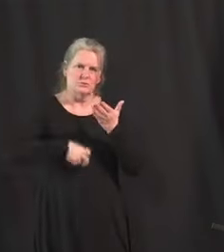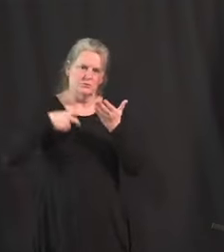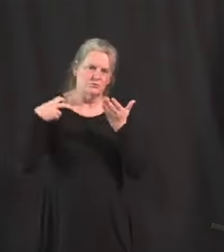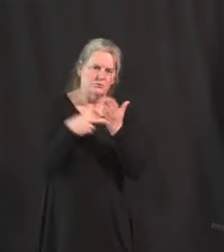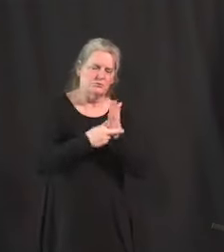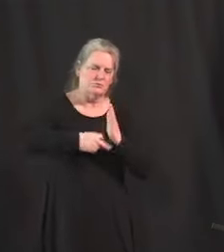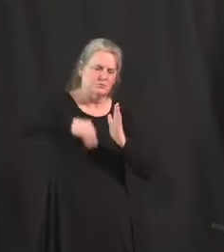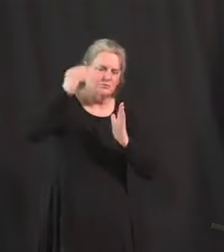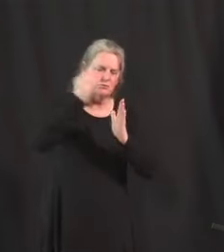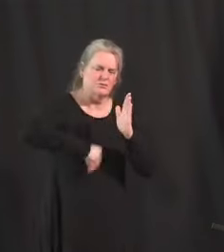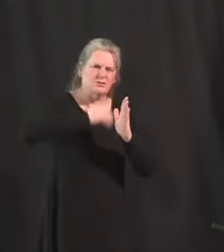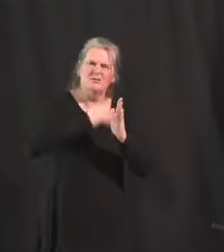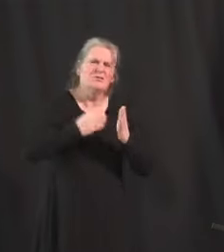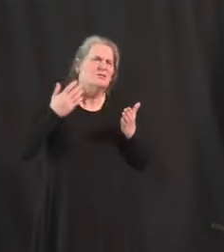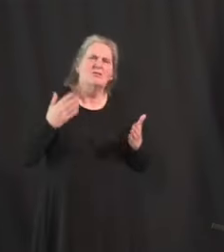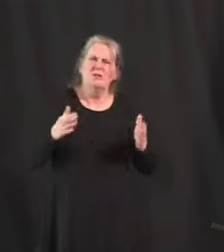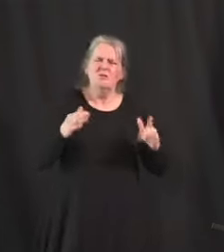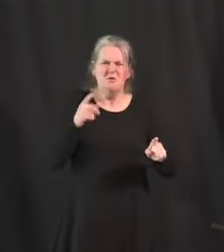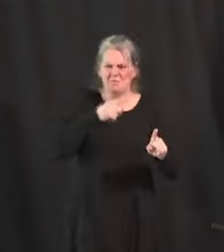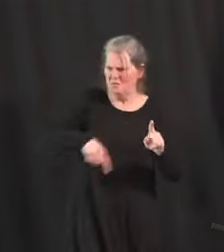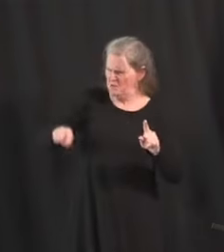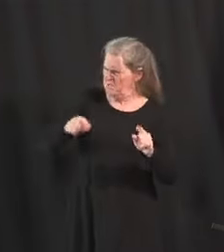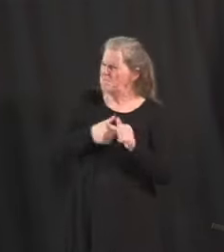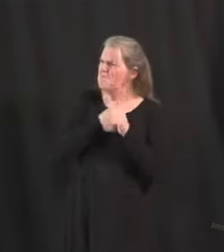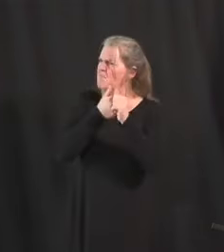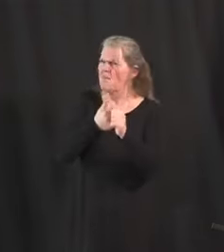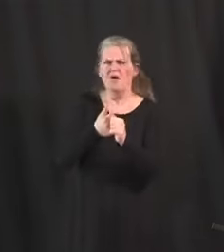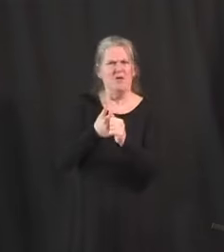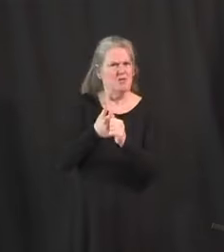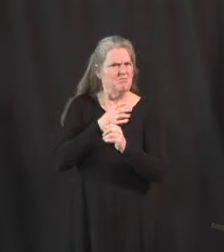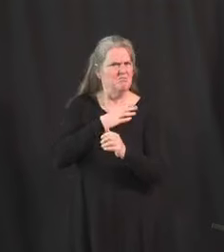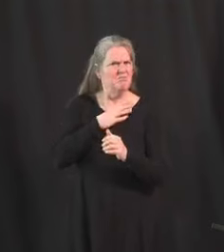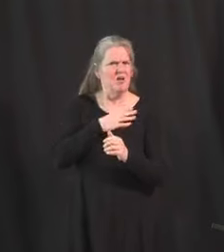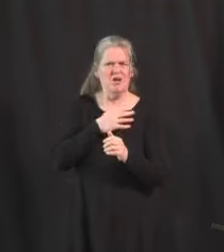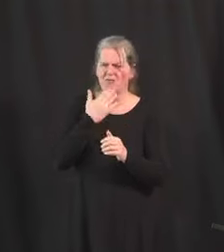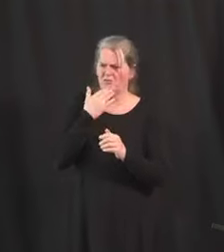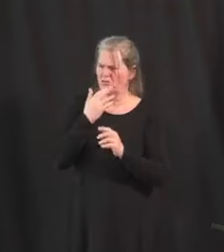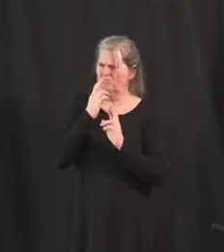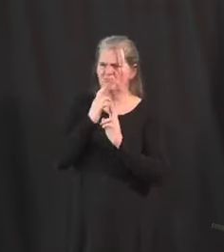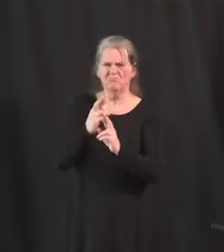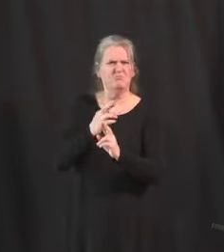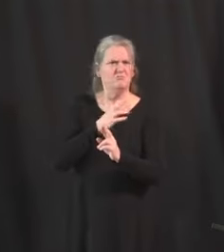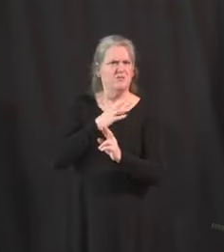THAT DIRECTION, WHICH WE ARE, THEN I SEE NO NEED TO MAKE IT INTO AN ORDER.